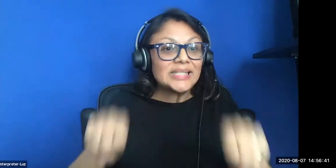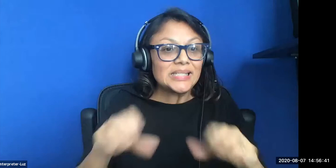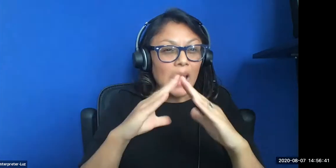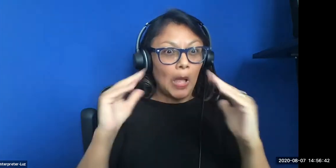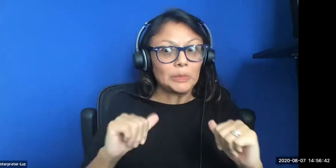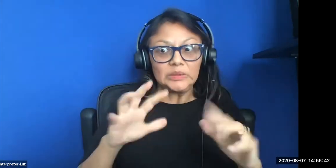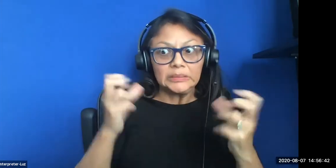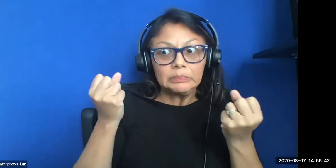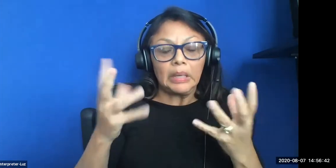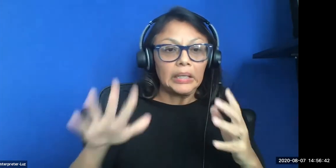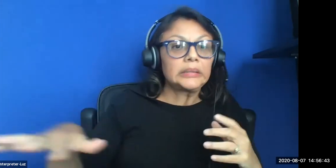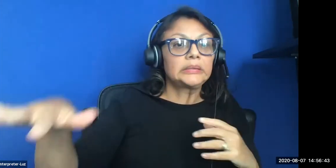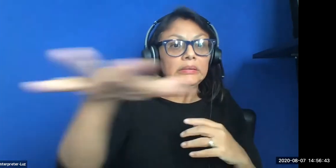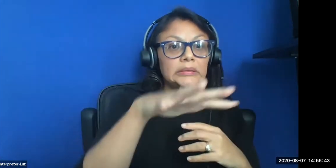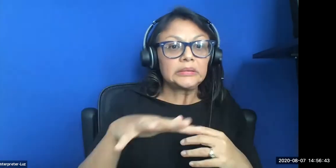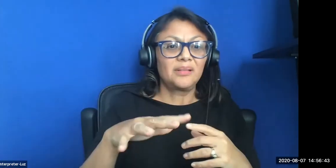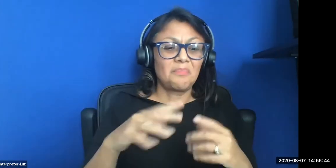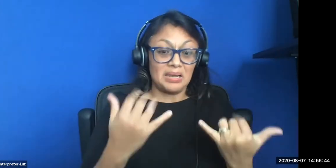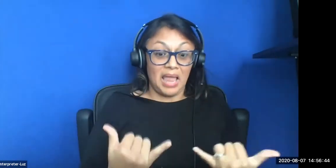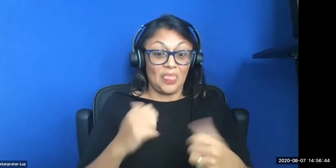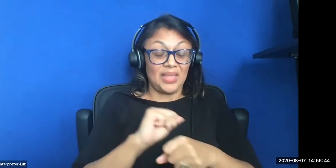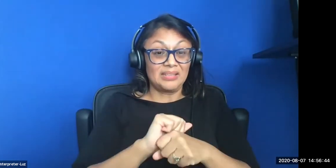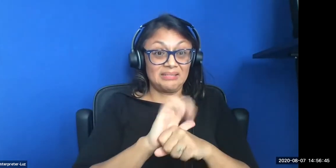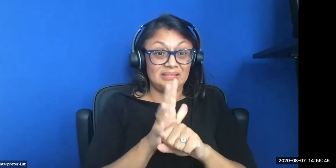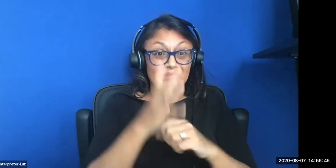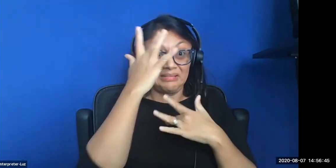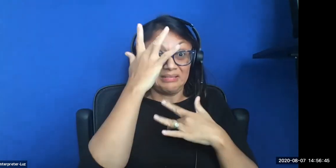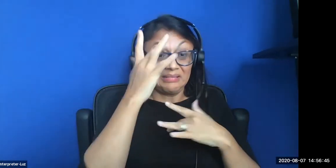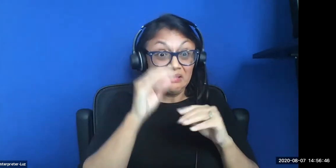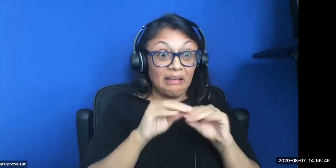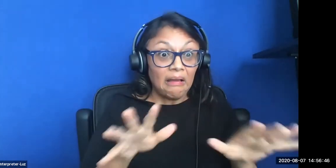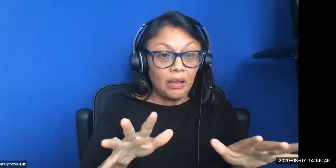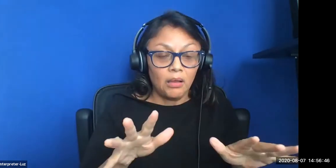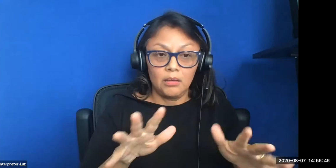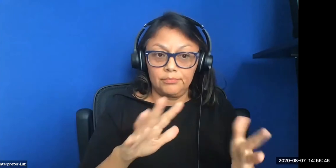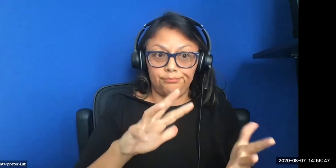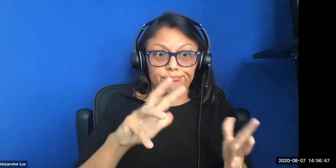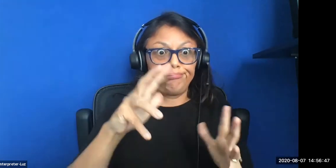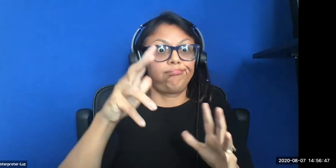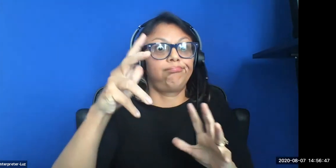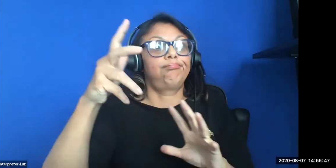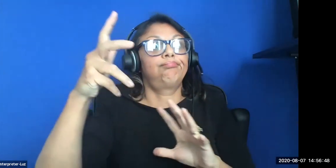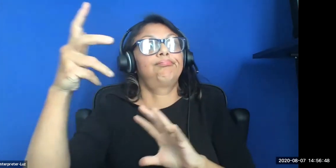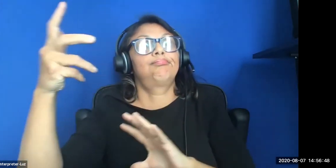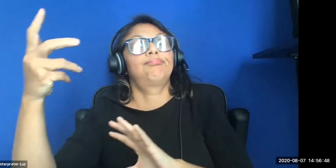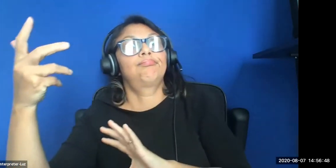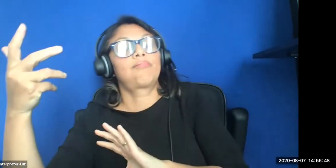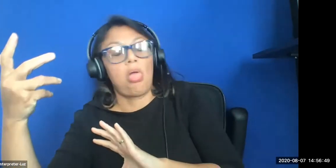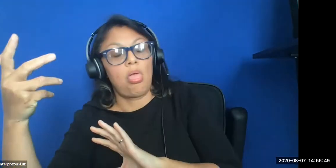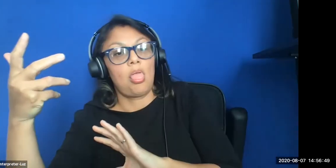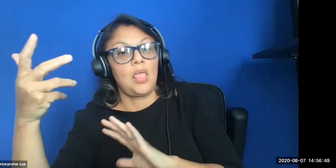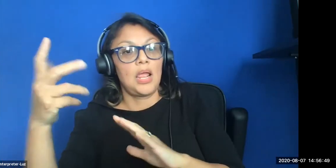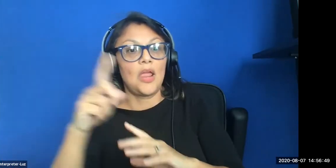Channelle Charest: And this pandemic has broken those systems, things that we've relied on for a really long time and I've kind of shaped and formed our life around them.